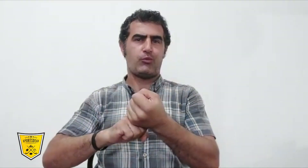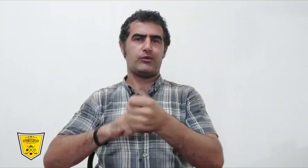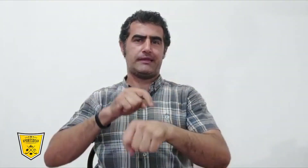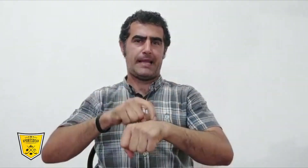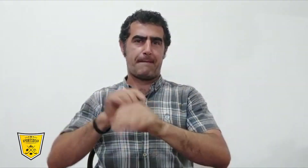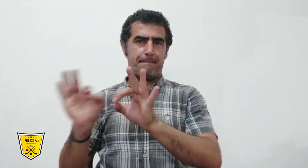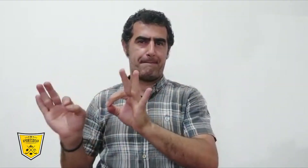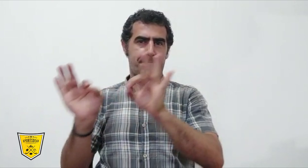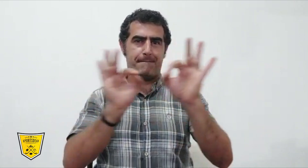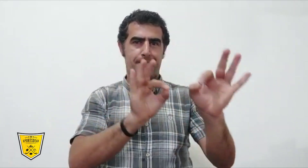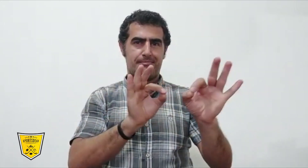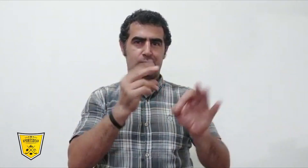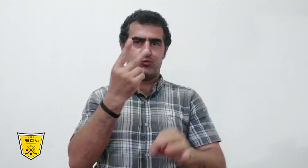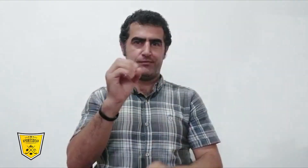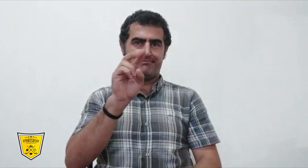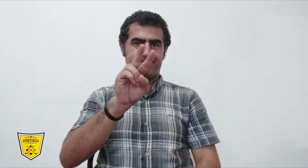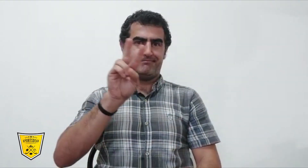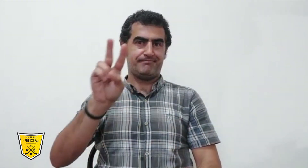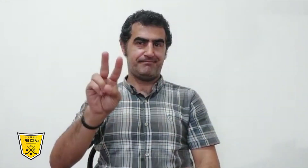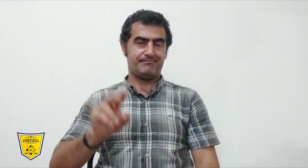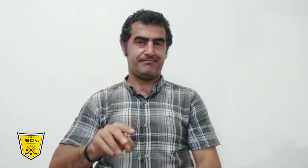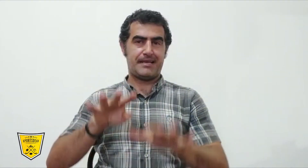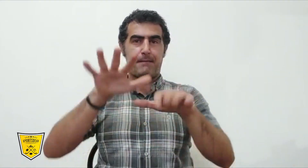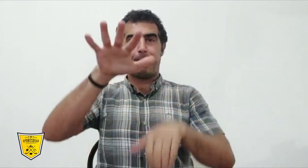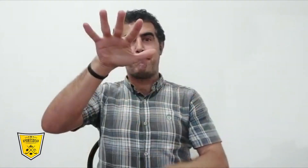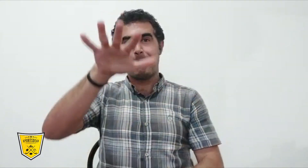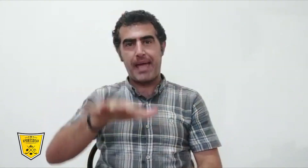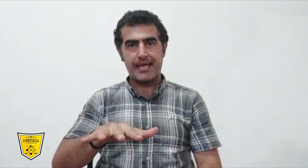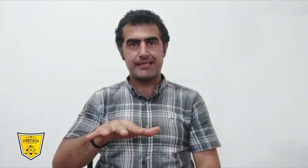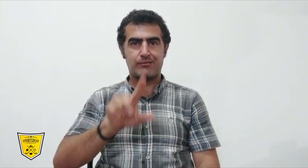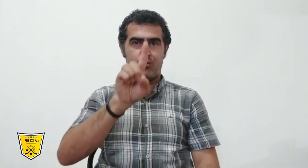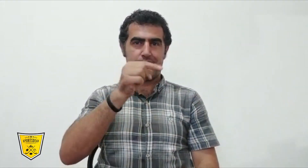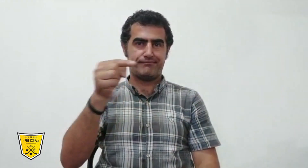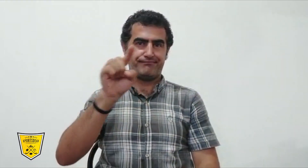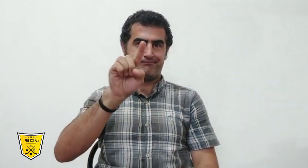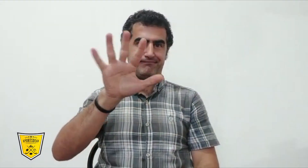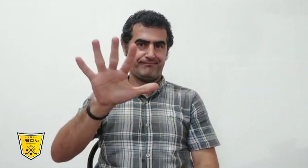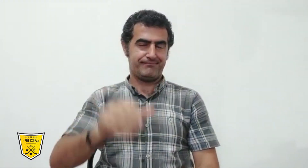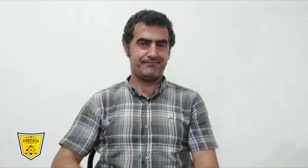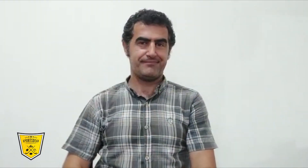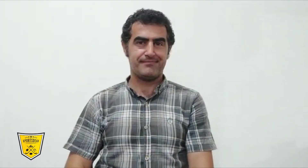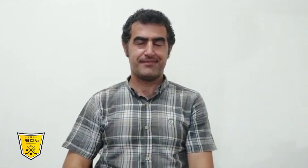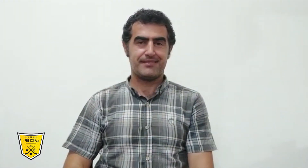to host the now postponed Summer Deaflympics 2021.